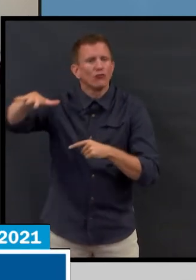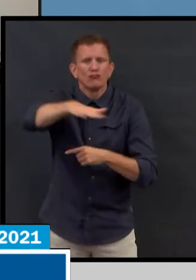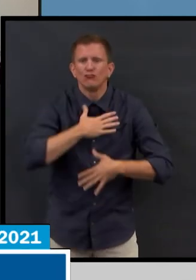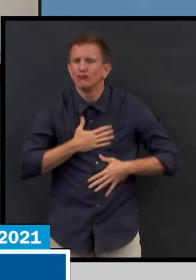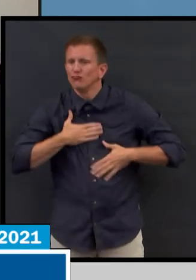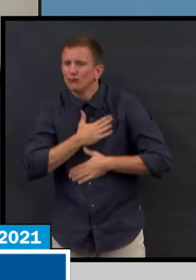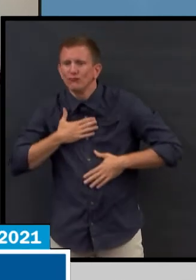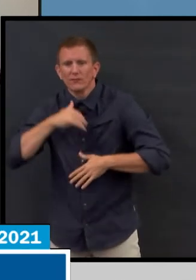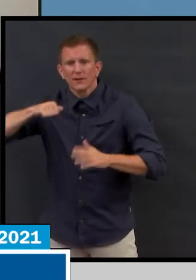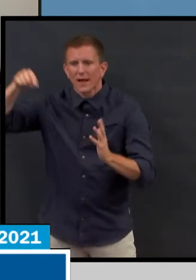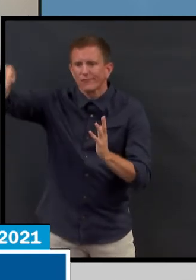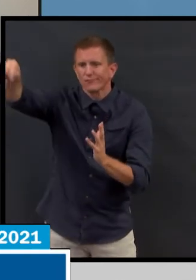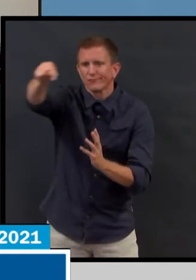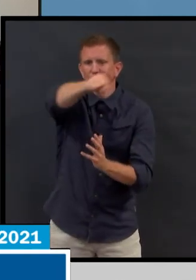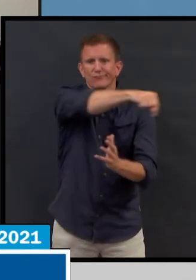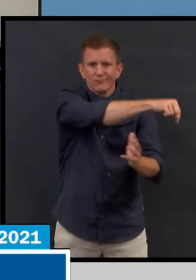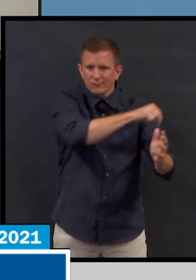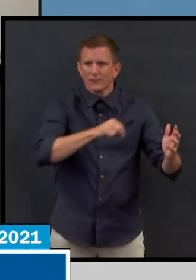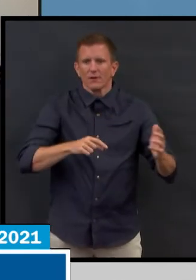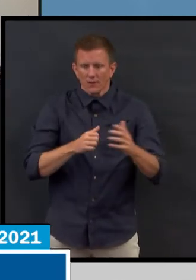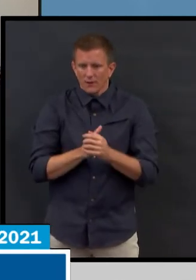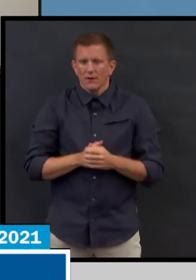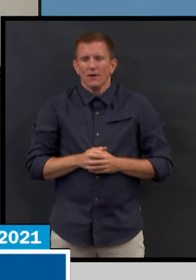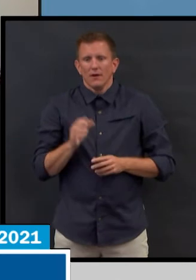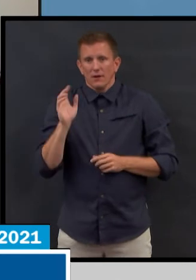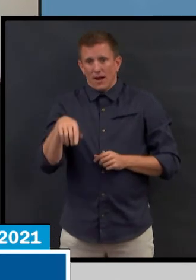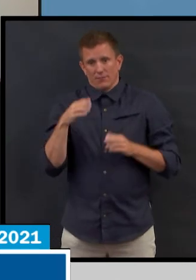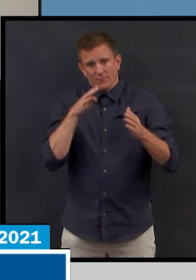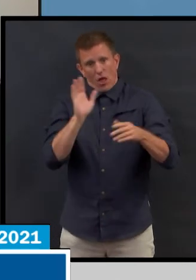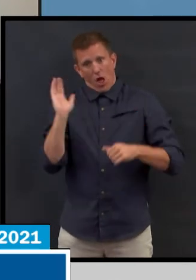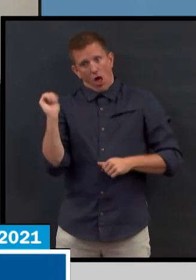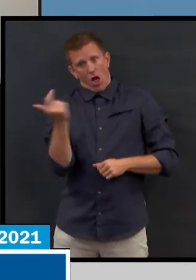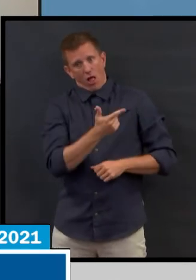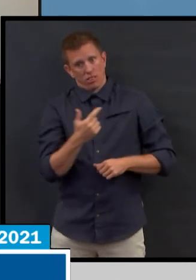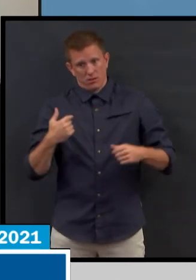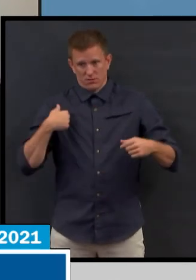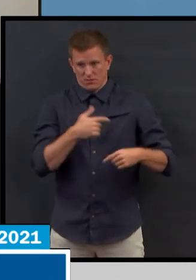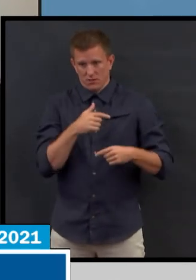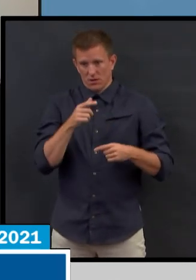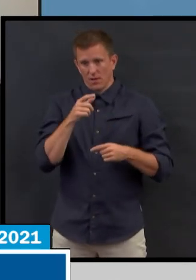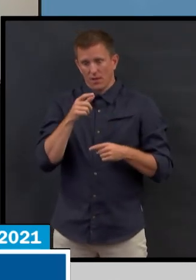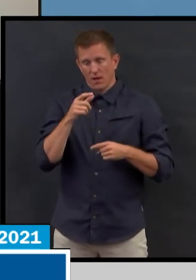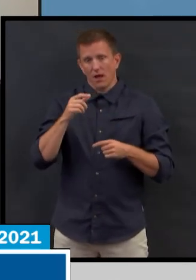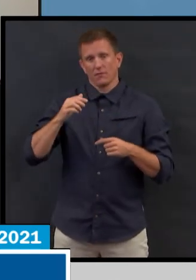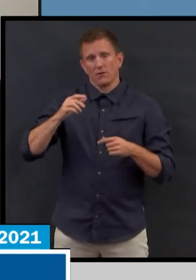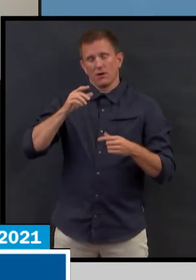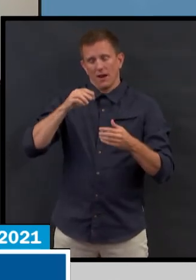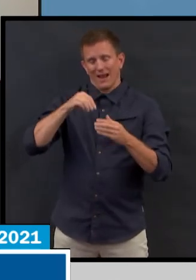10-mile walk or roll to a park so this plan will guide our department in creating an equitable